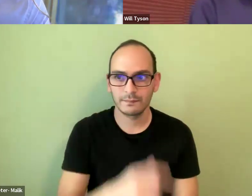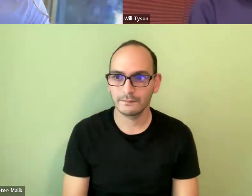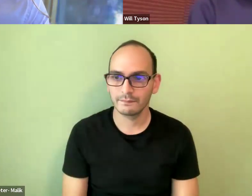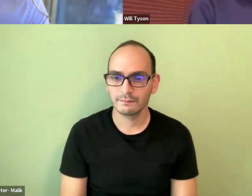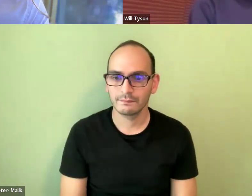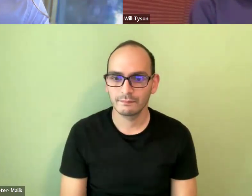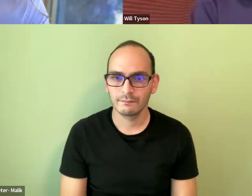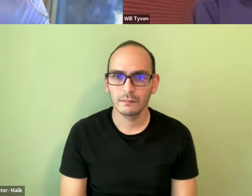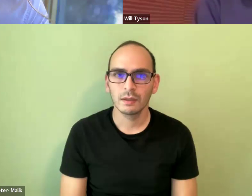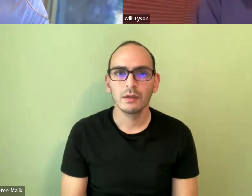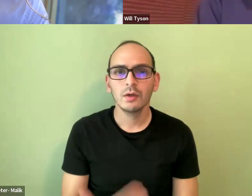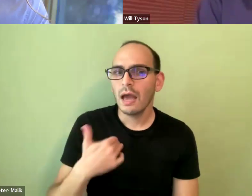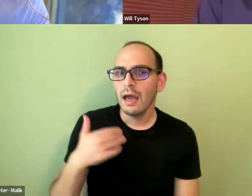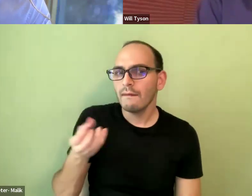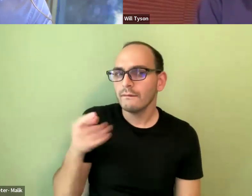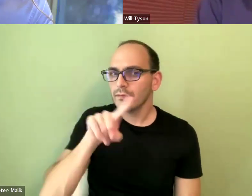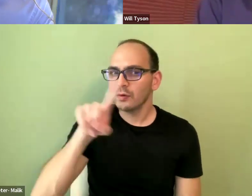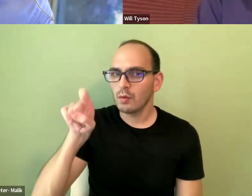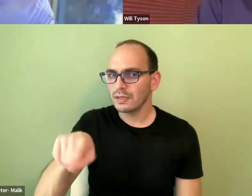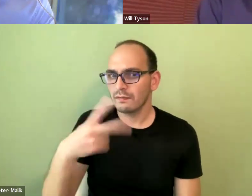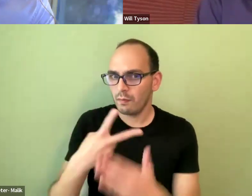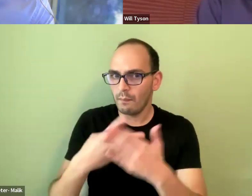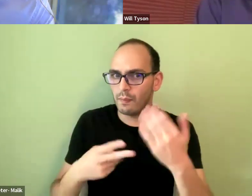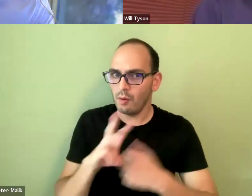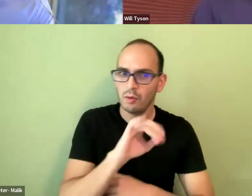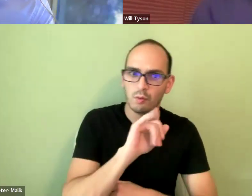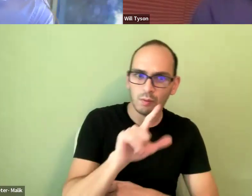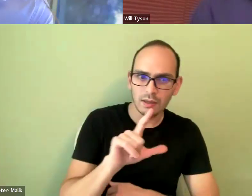Kavita do you have a couple of questions for both Will or Cameron?